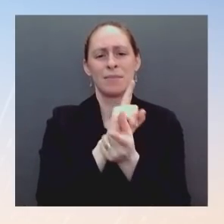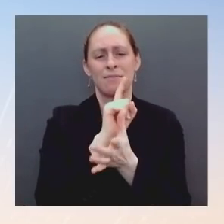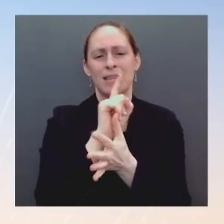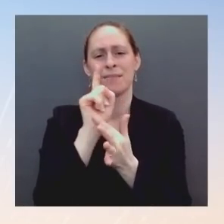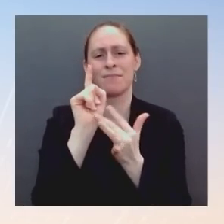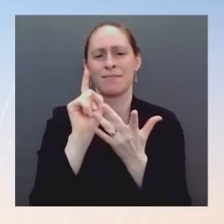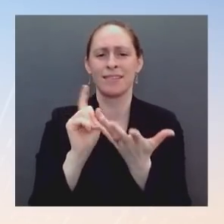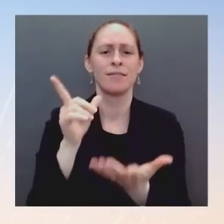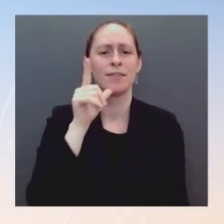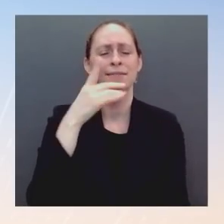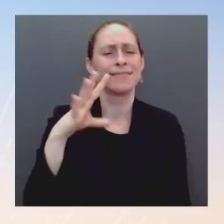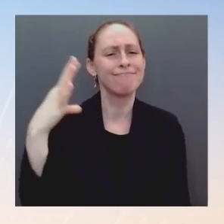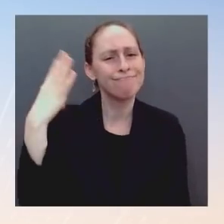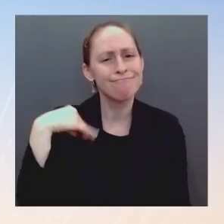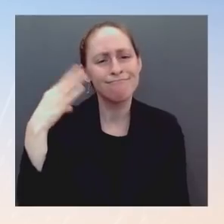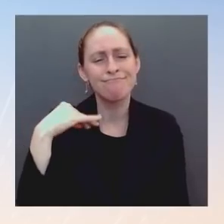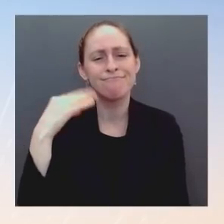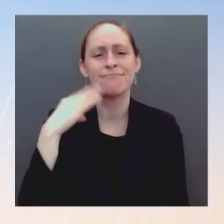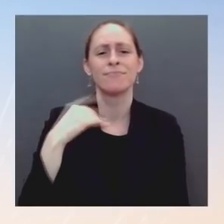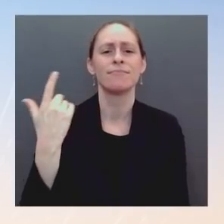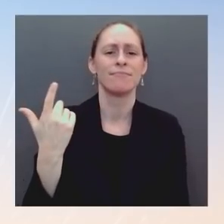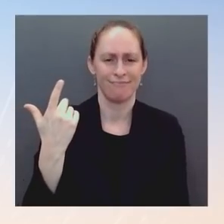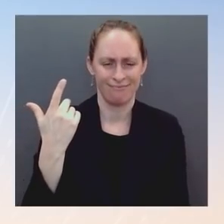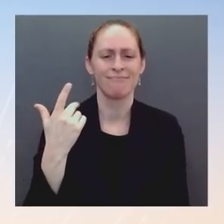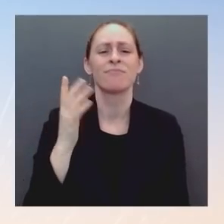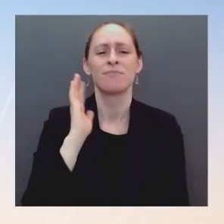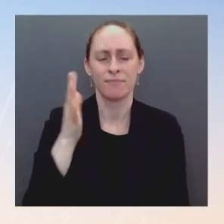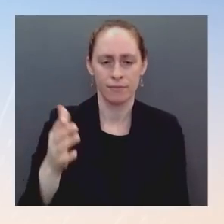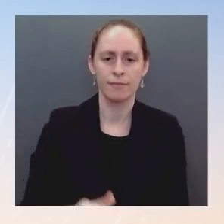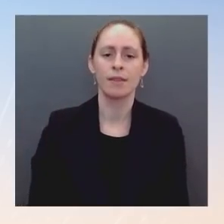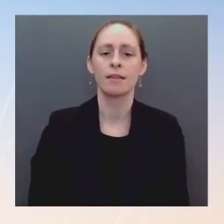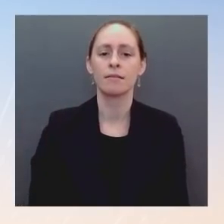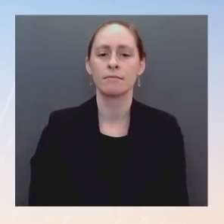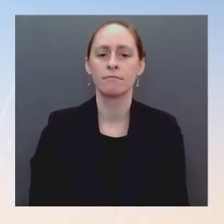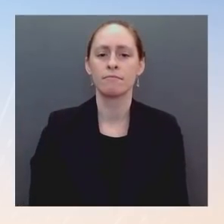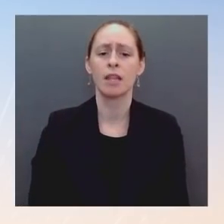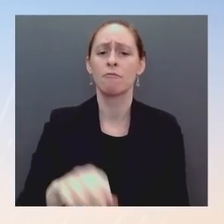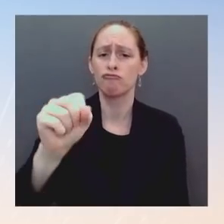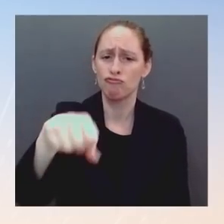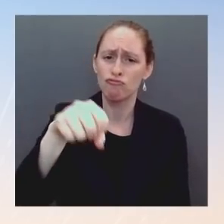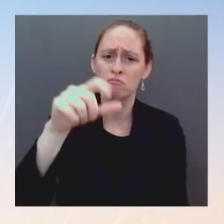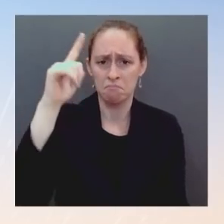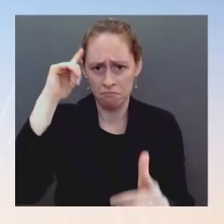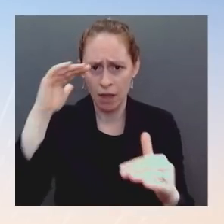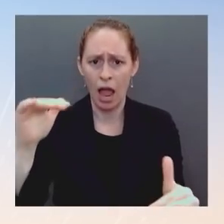of course having a discussion with her, and not through gaming out the system. He believes that Democrats and Republicans